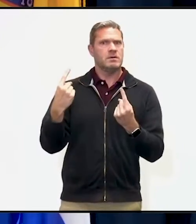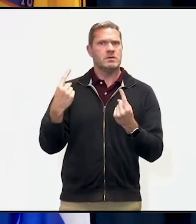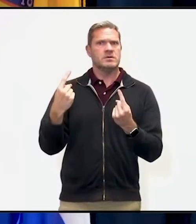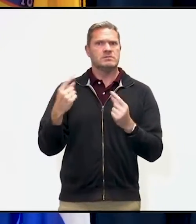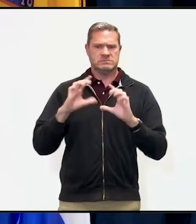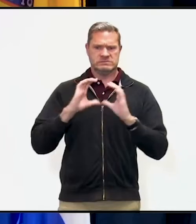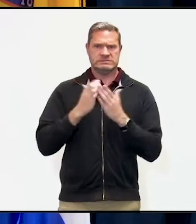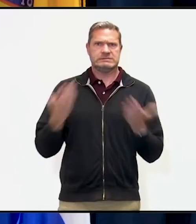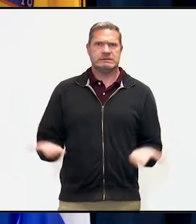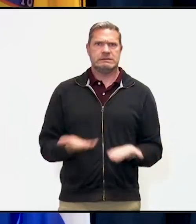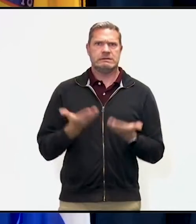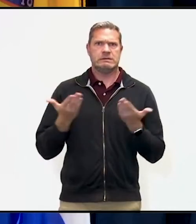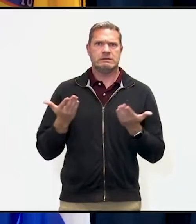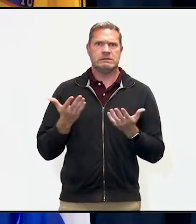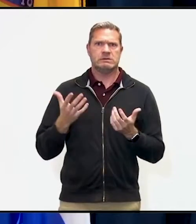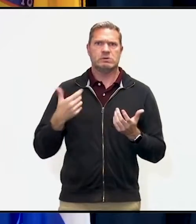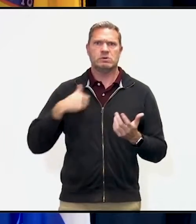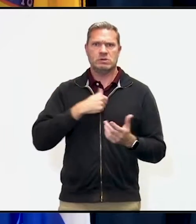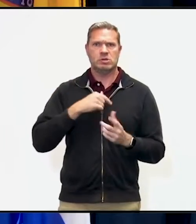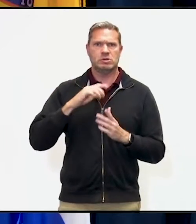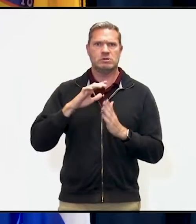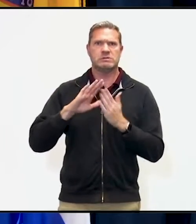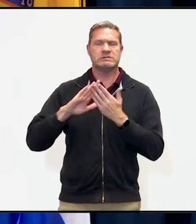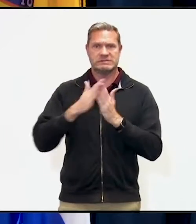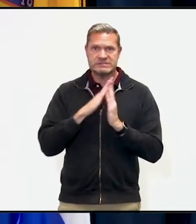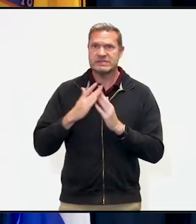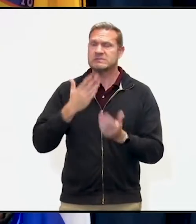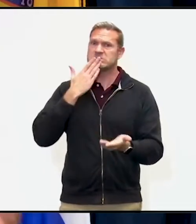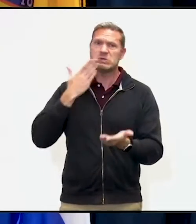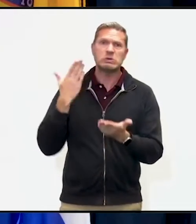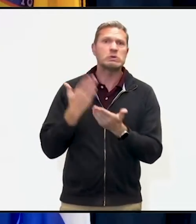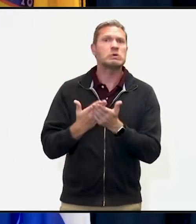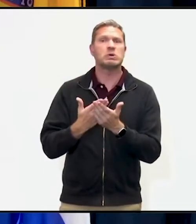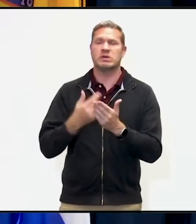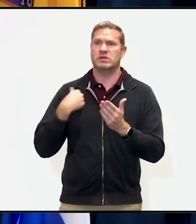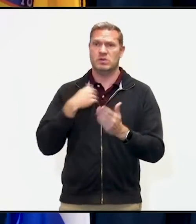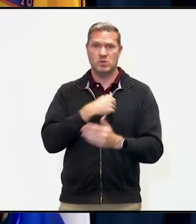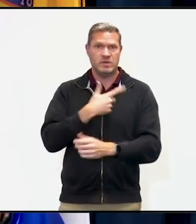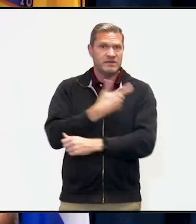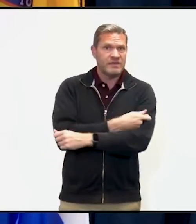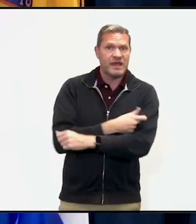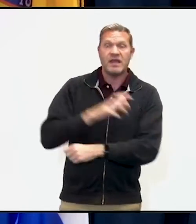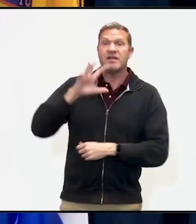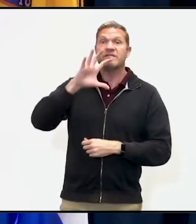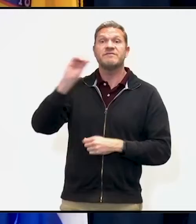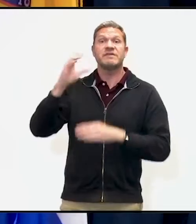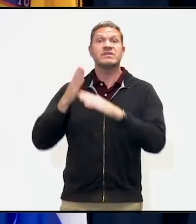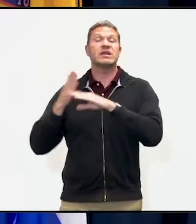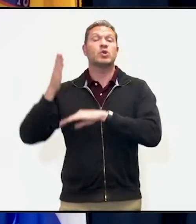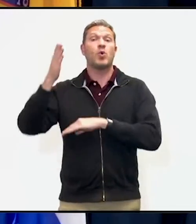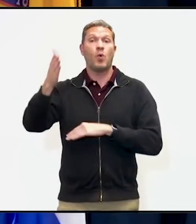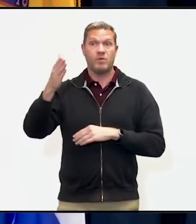Our, right now we are vaccinating anyone 50 and over as well as the other eligible categories.